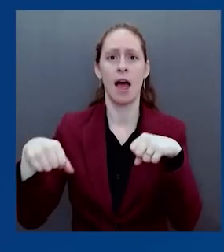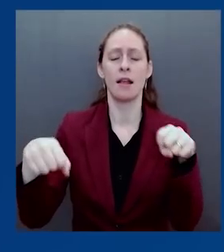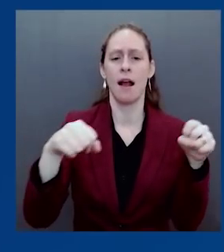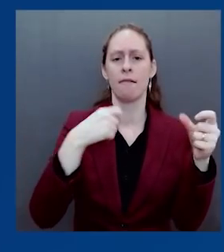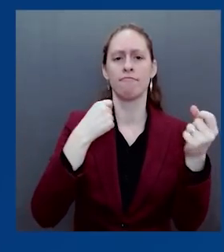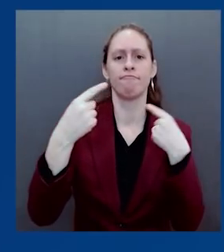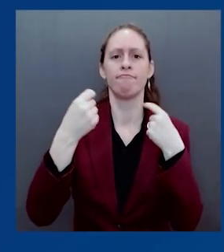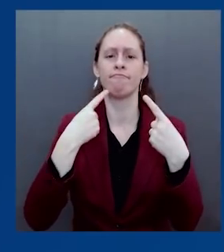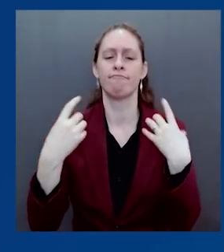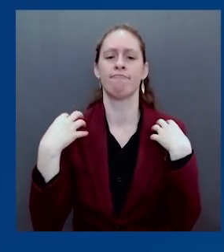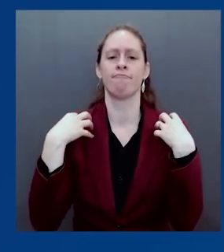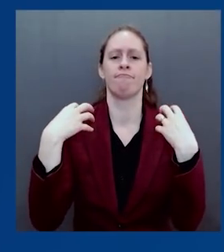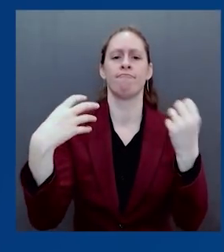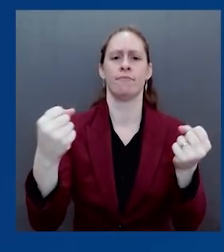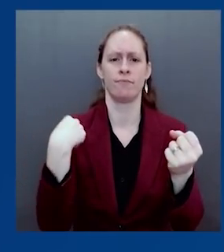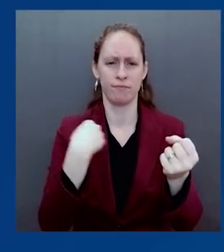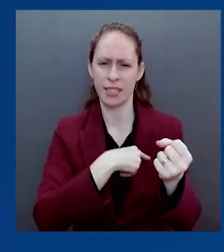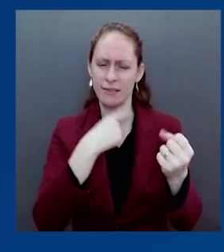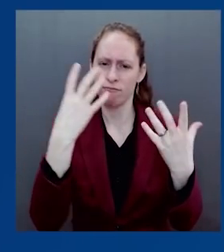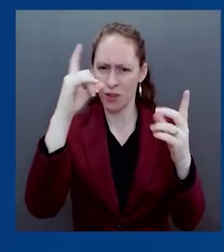development, manufacturing, and procurement.